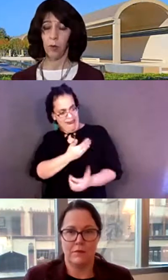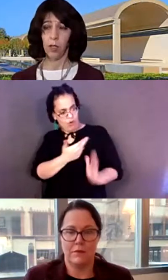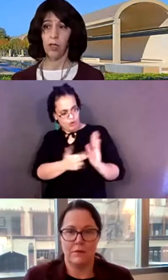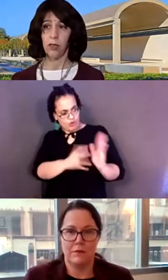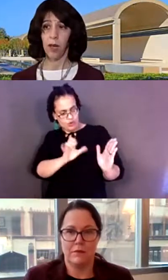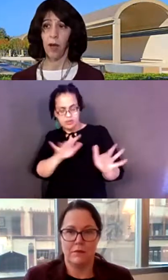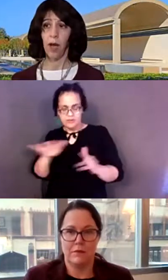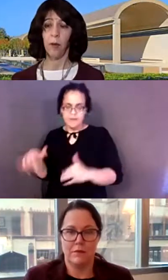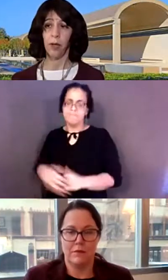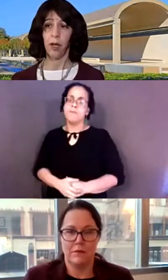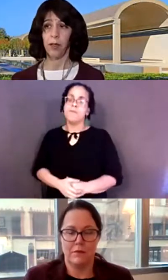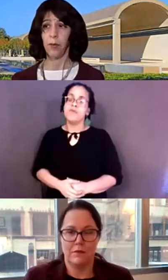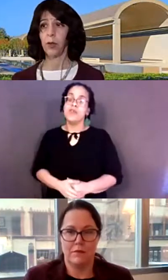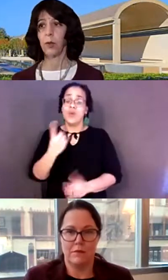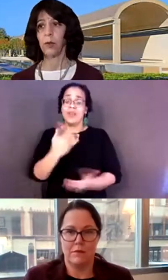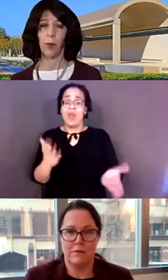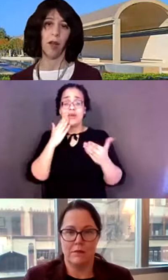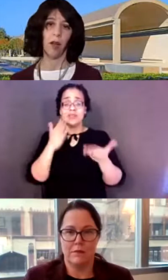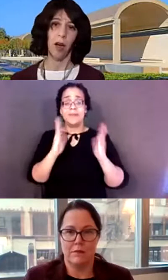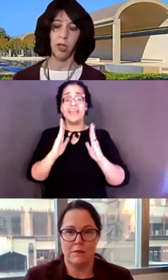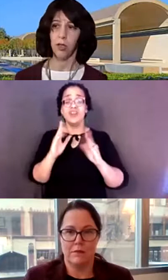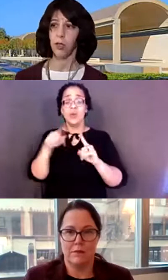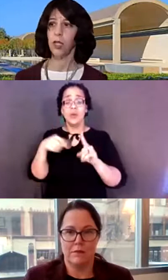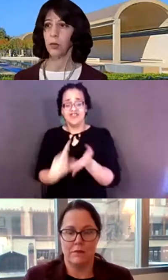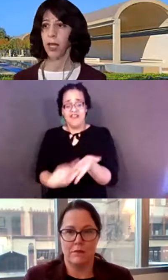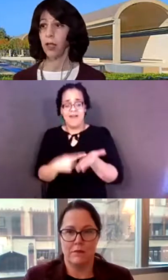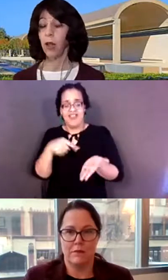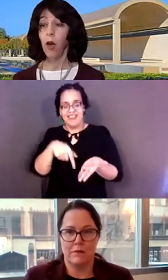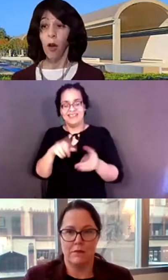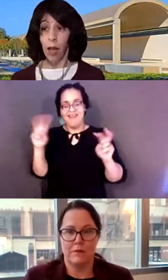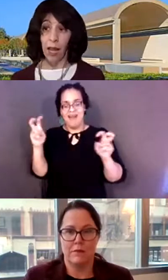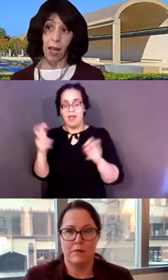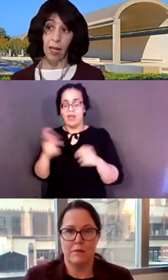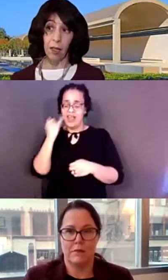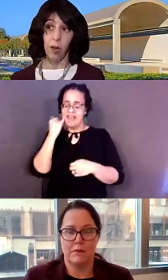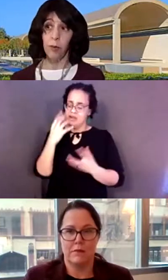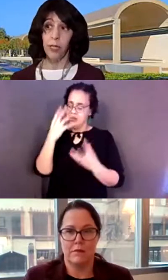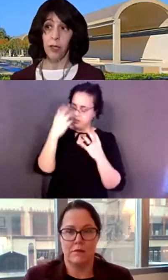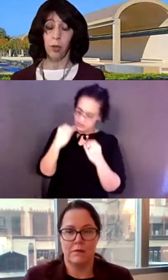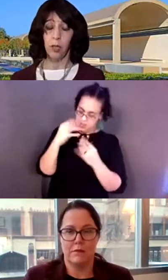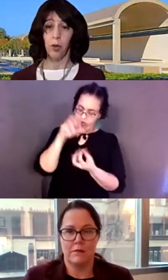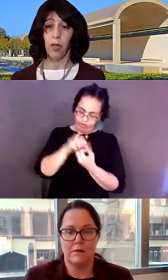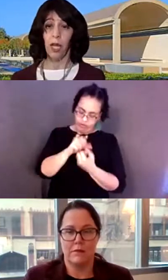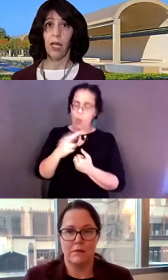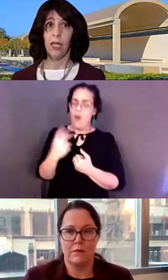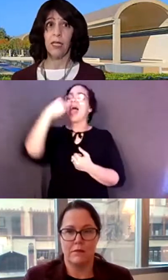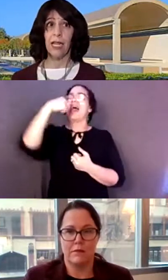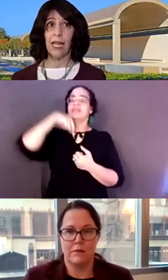questions come up, especially when you talk about unconscious or intubated, and it can also be unable to communicate,